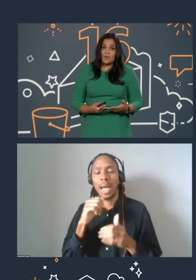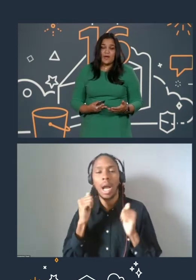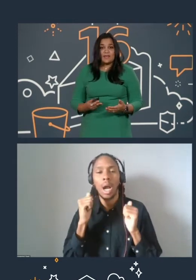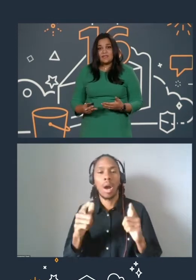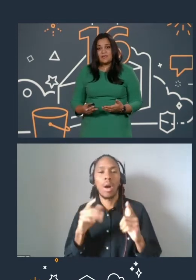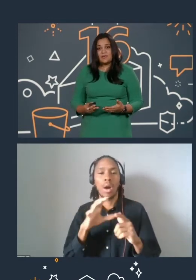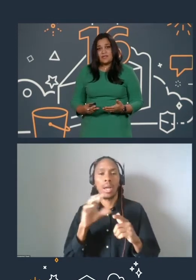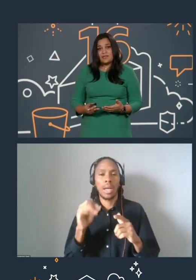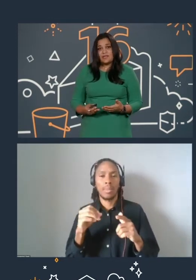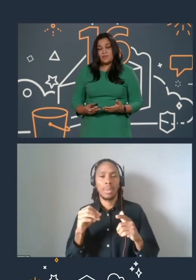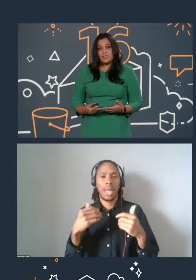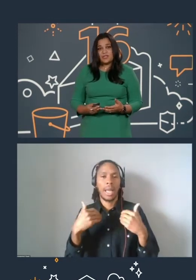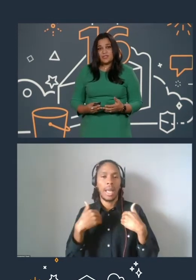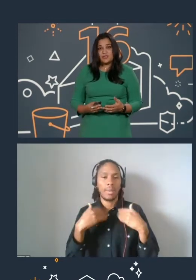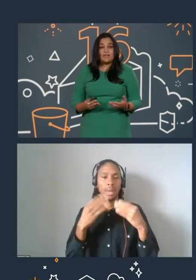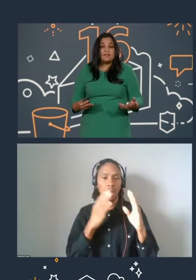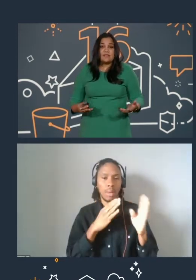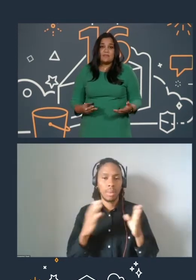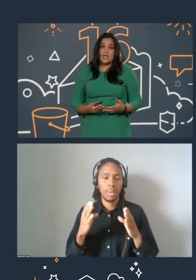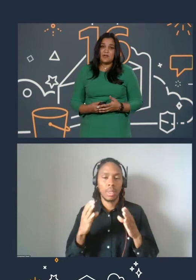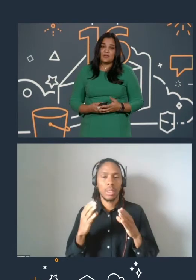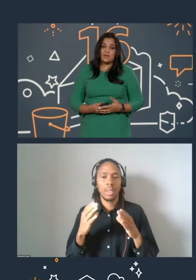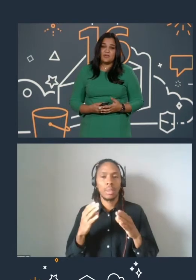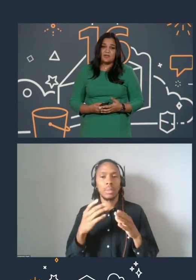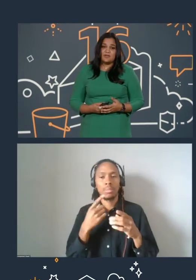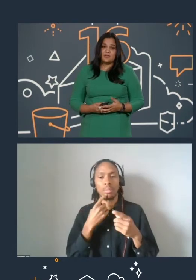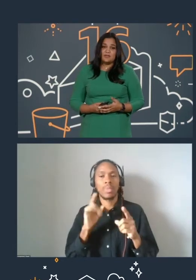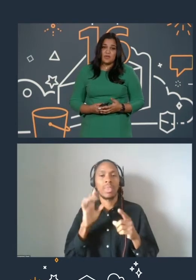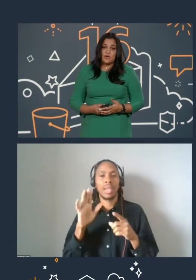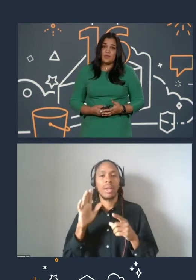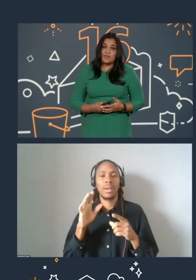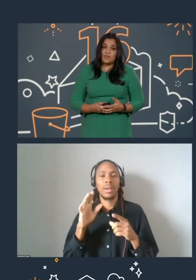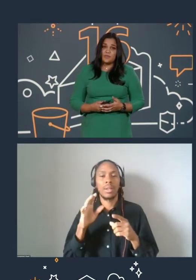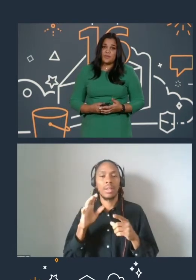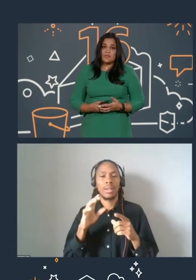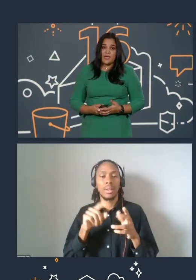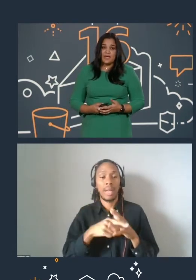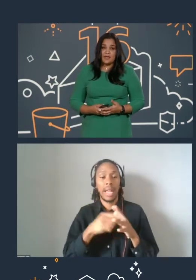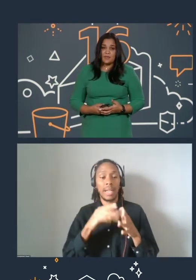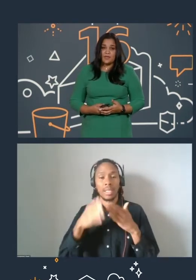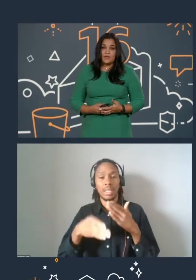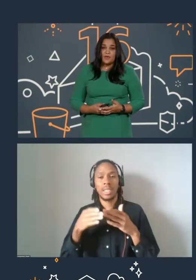or executing their data protection, in the same manner. So, with AWS Backup,